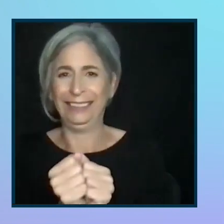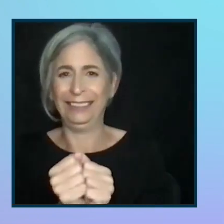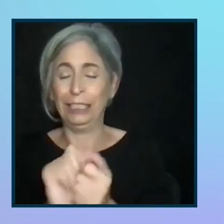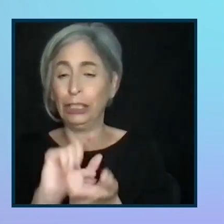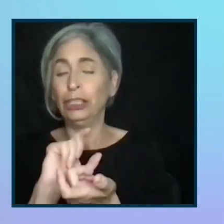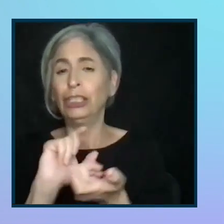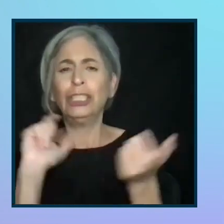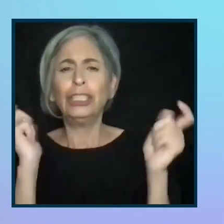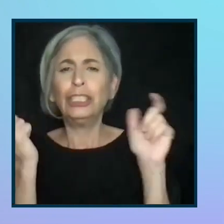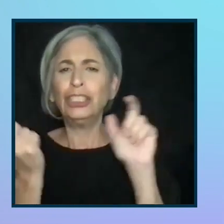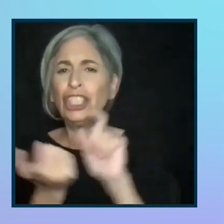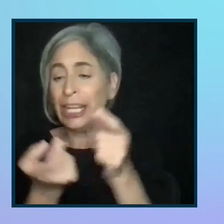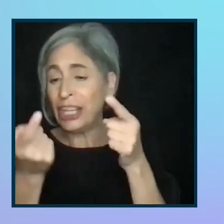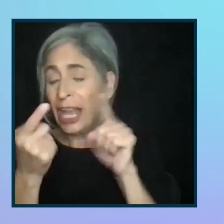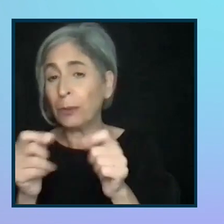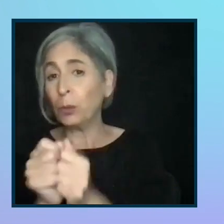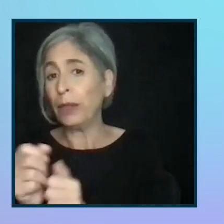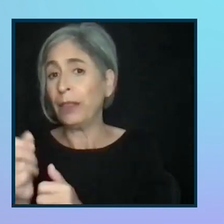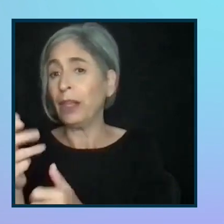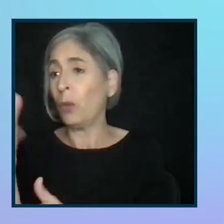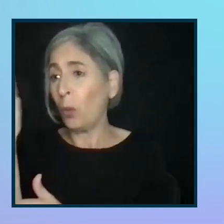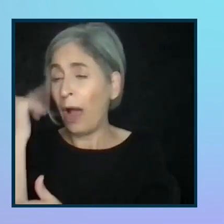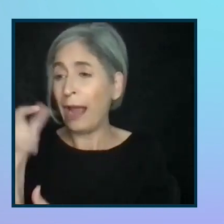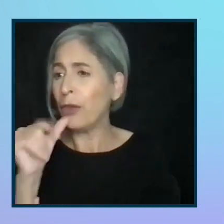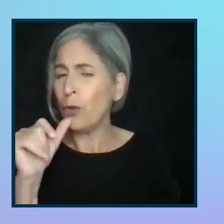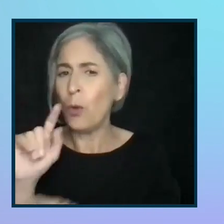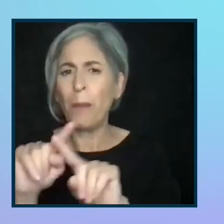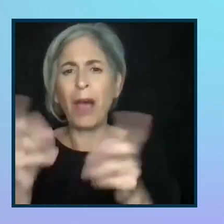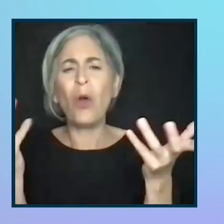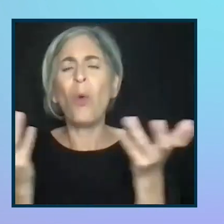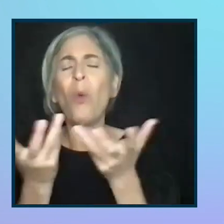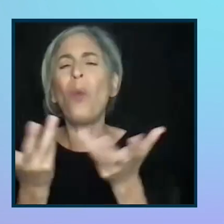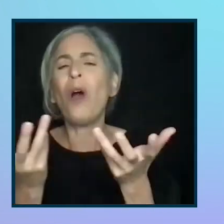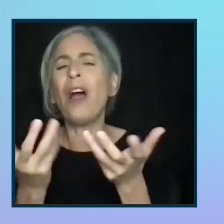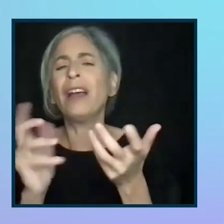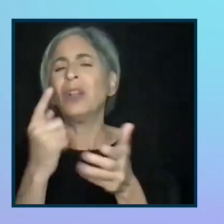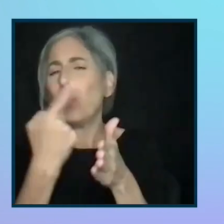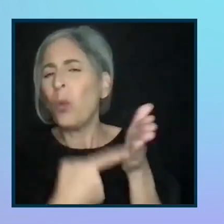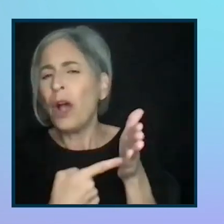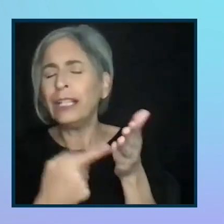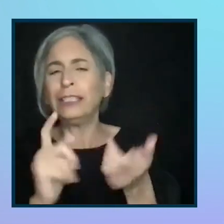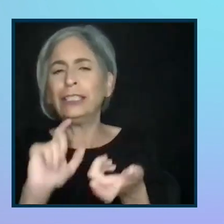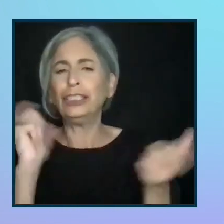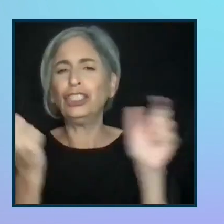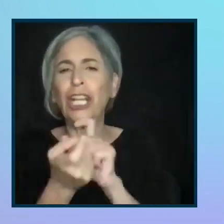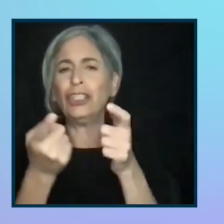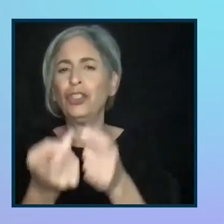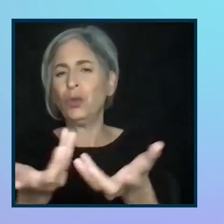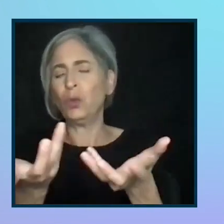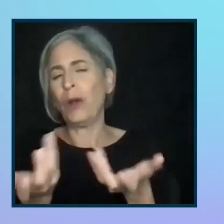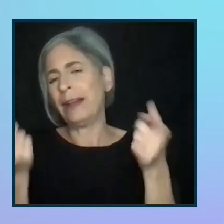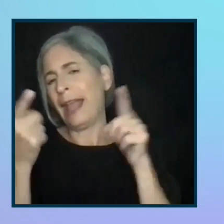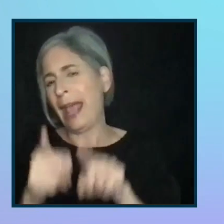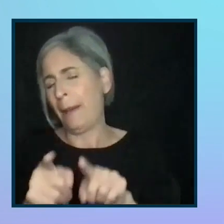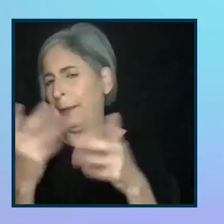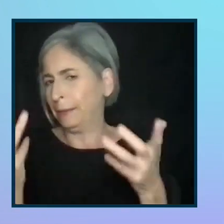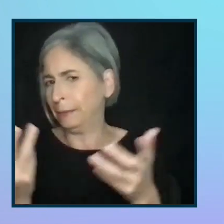the what is what change are you trying to make? Now it's way more subtle than you think,